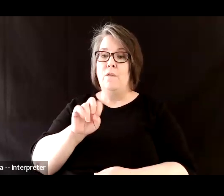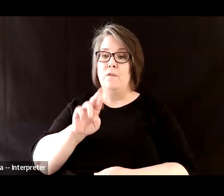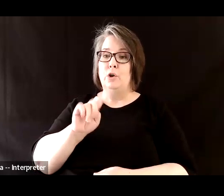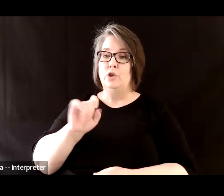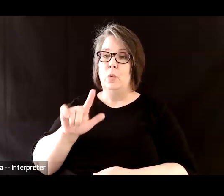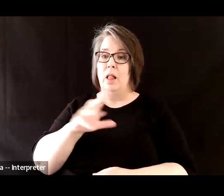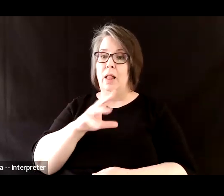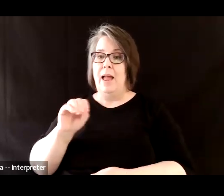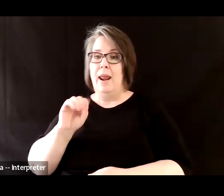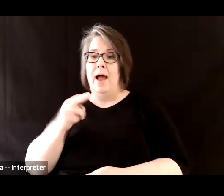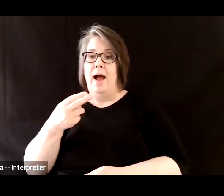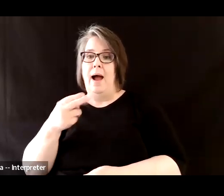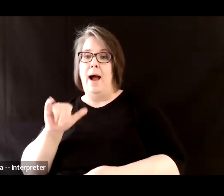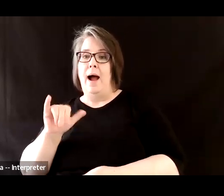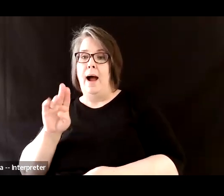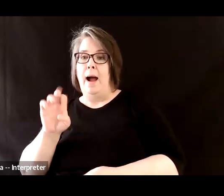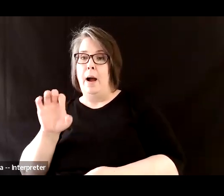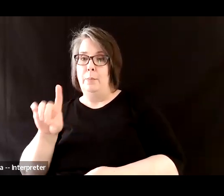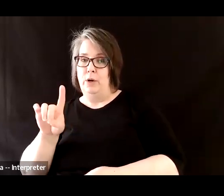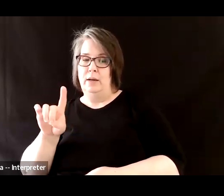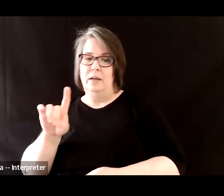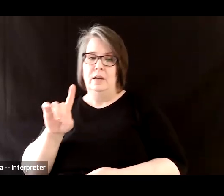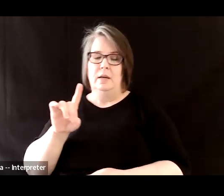Thoughtful and accessible virtual event tips.